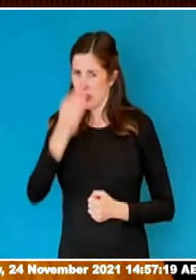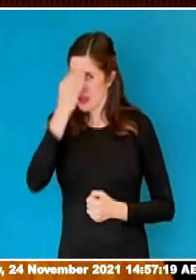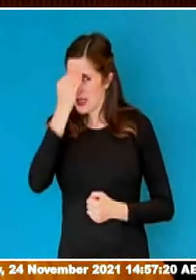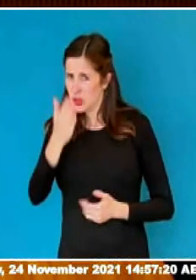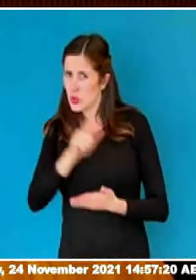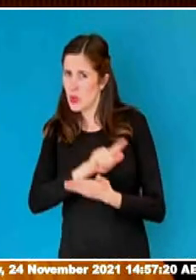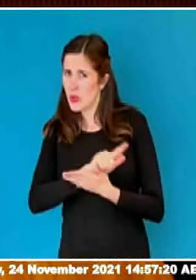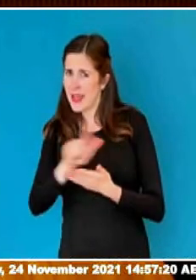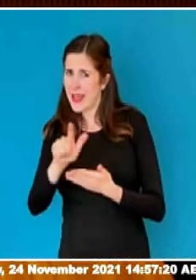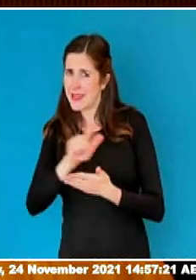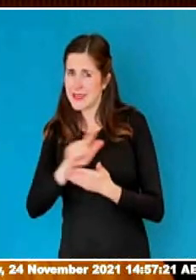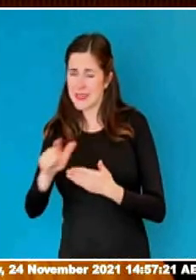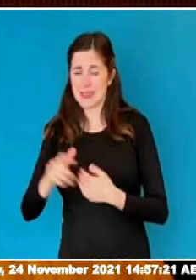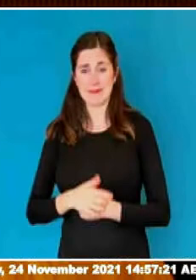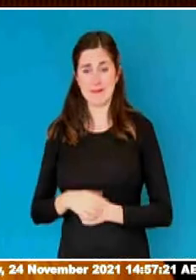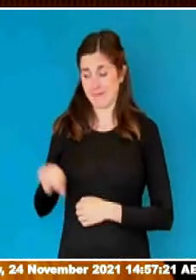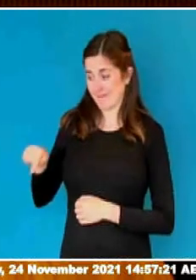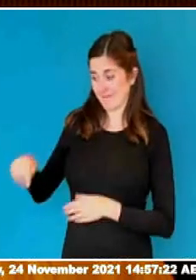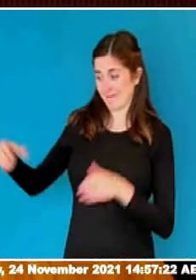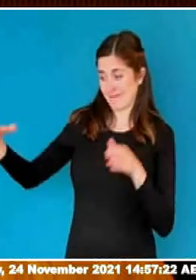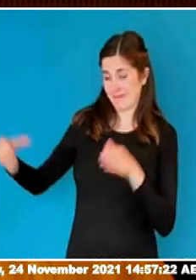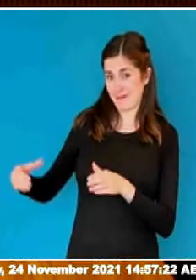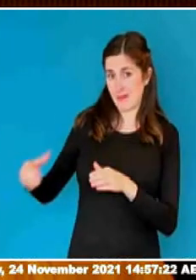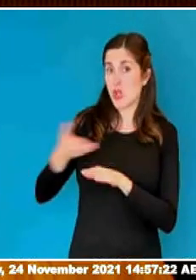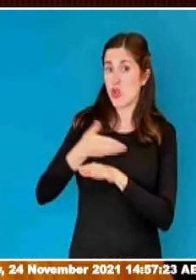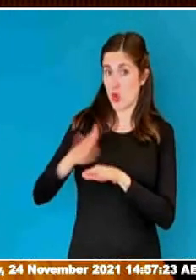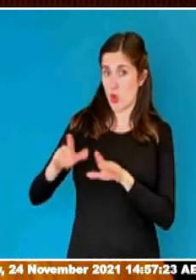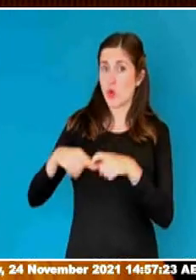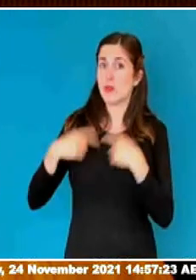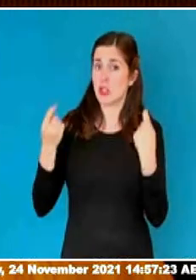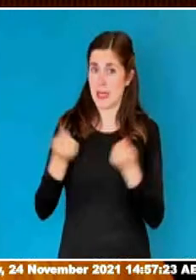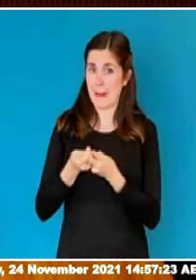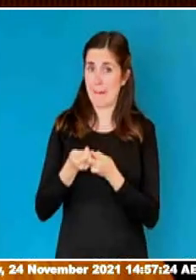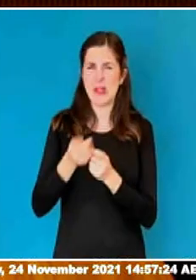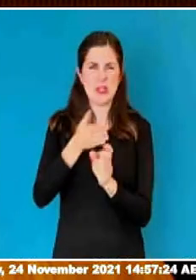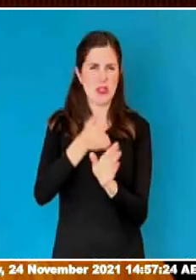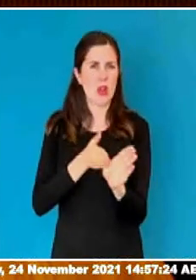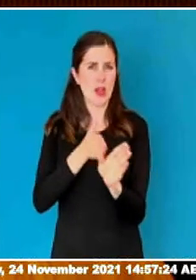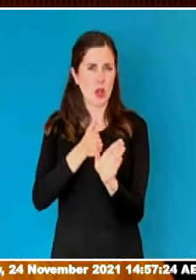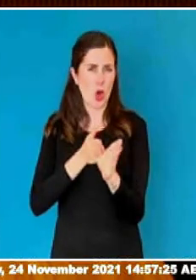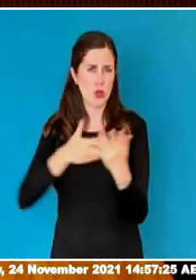It's a new unit, the psychosocial unit is a relatively new function.